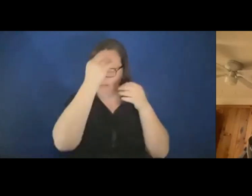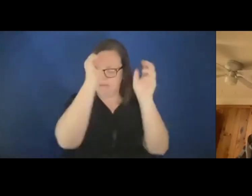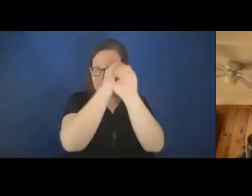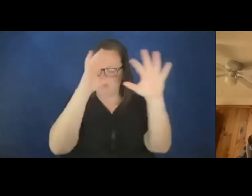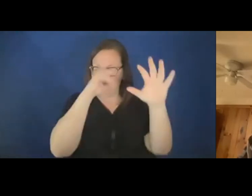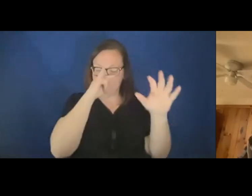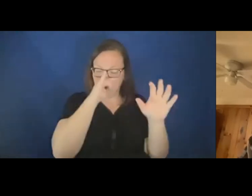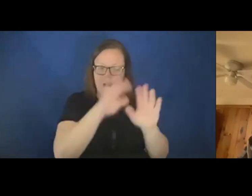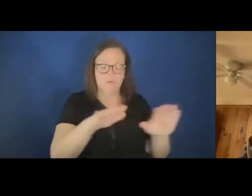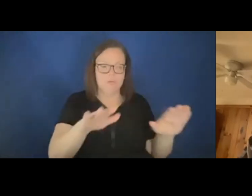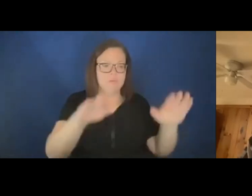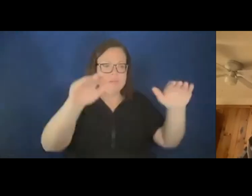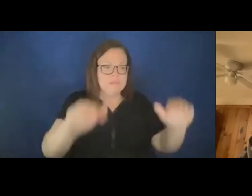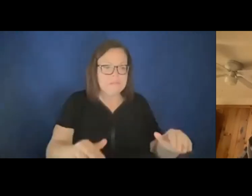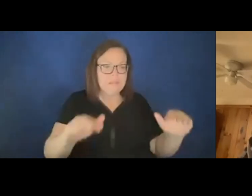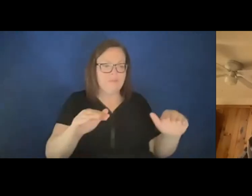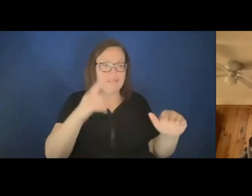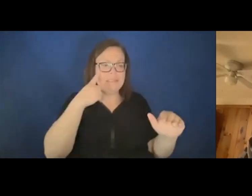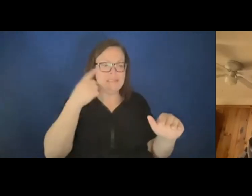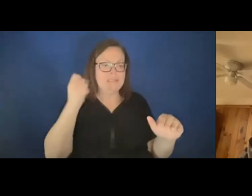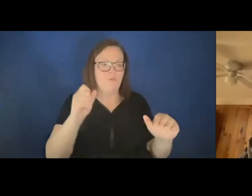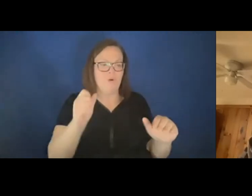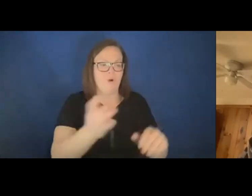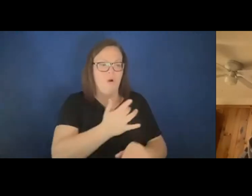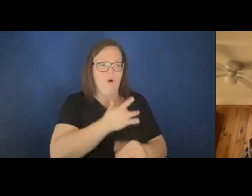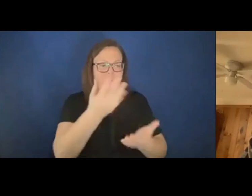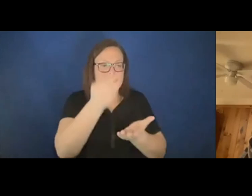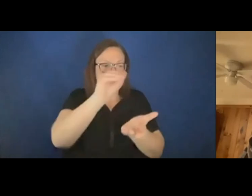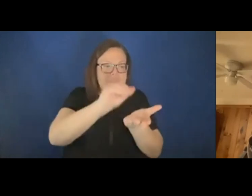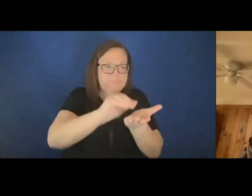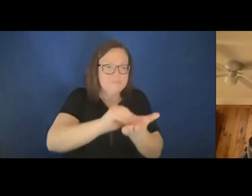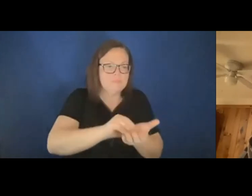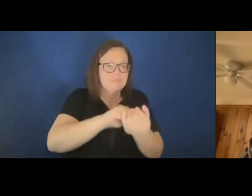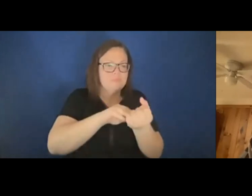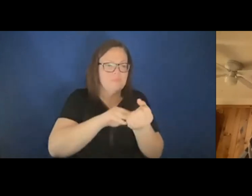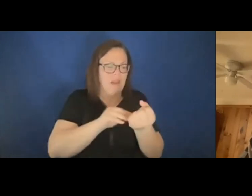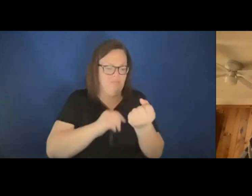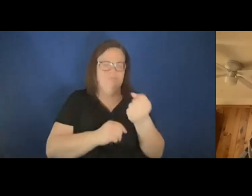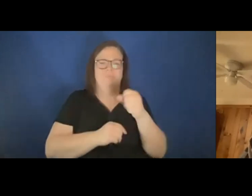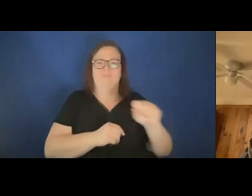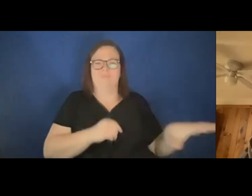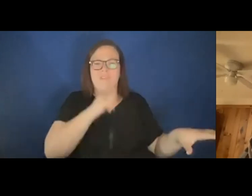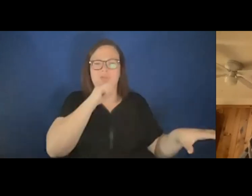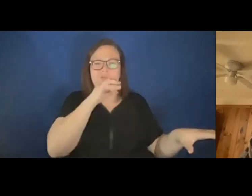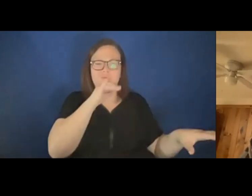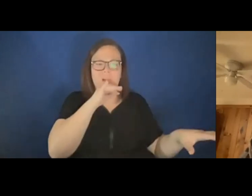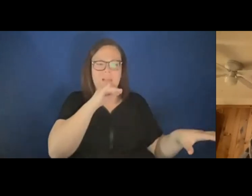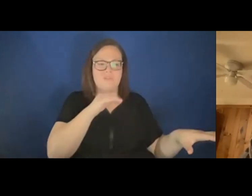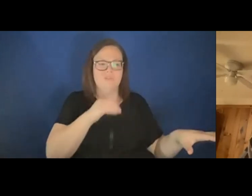The tiny silver heart she placed in my palm. How I threw it in the trash, seconds later.